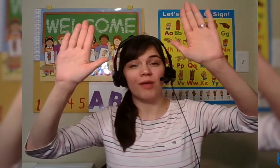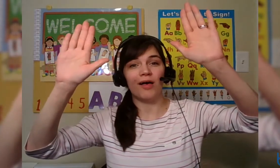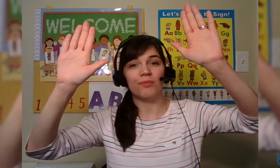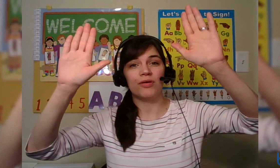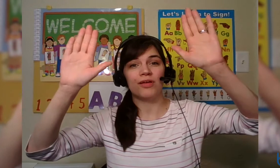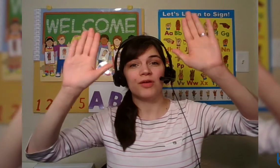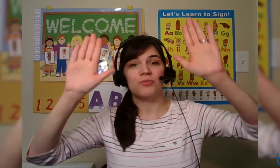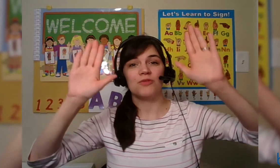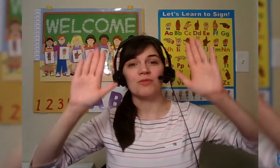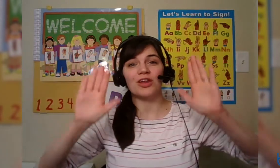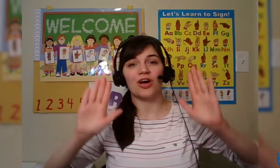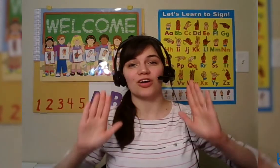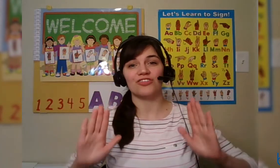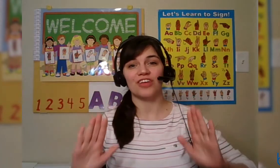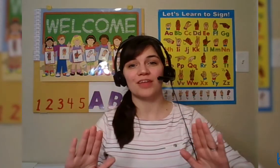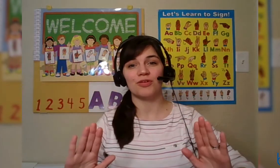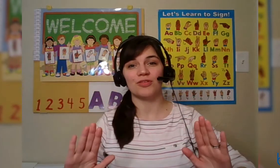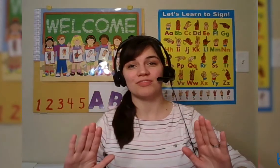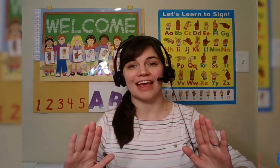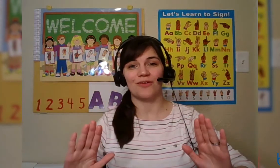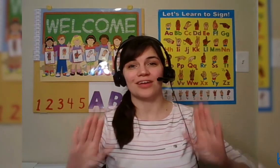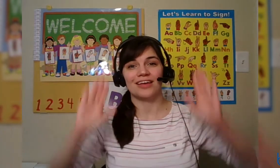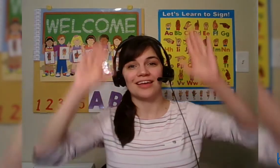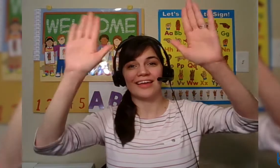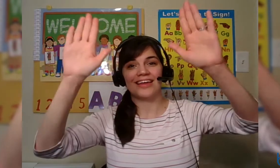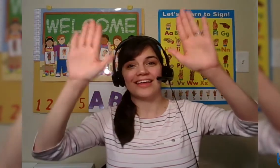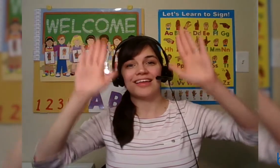up, move them in an arch, and put them down: